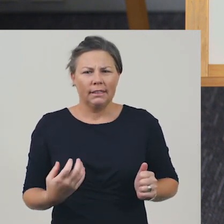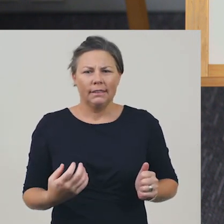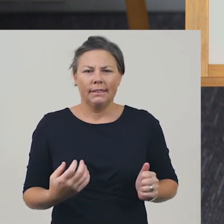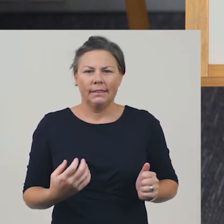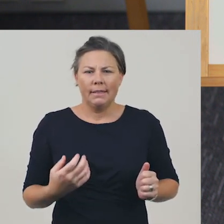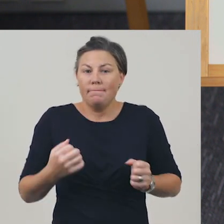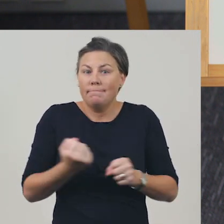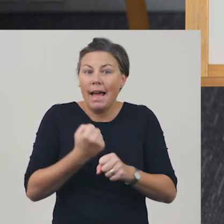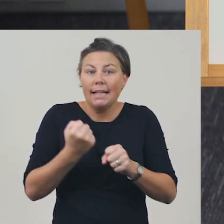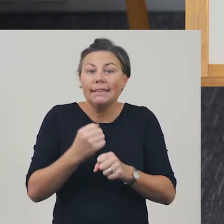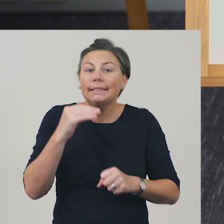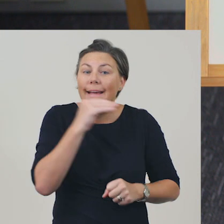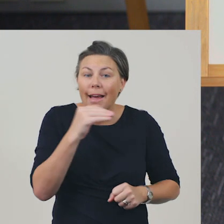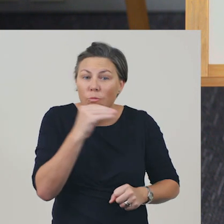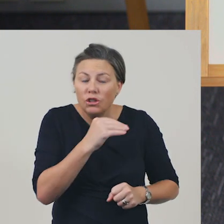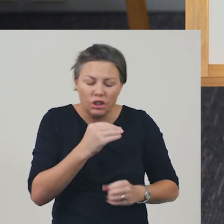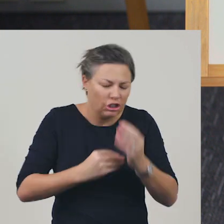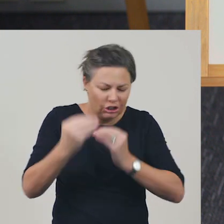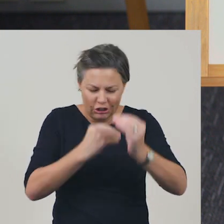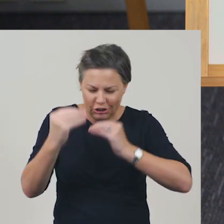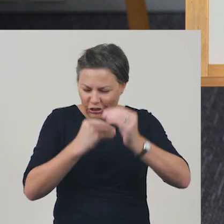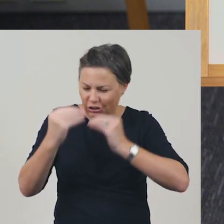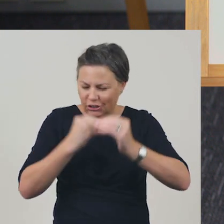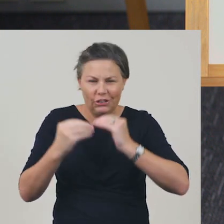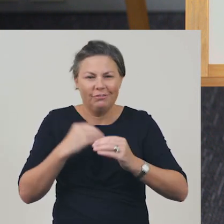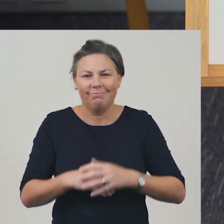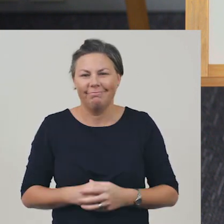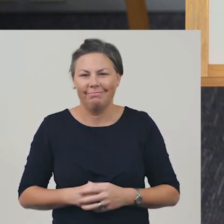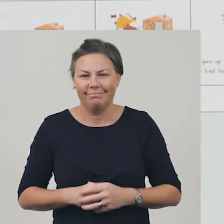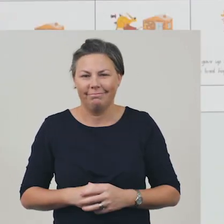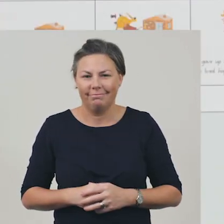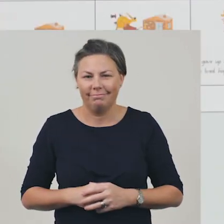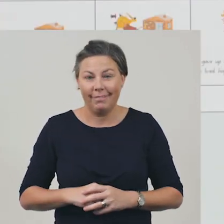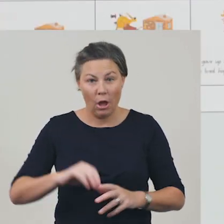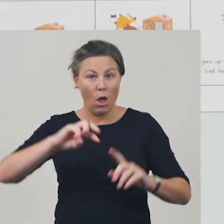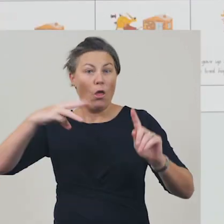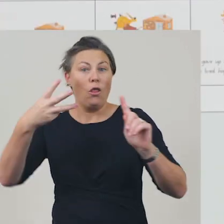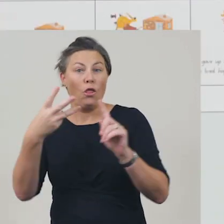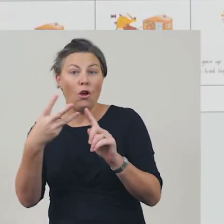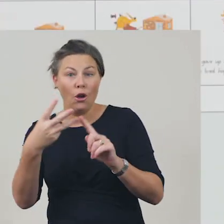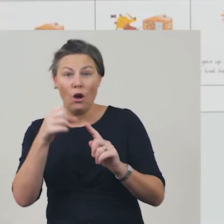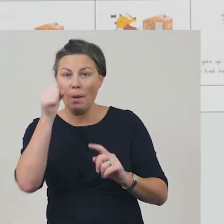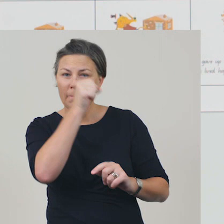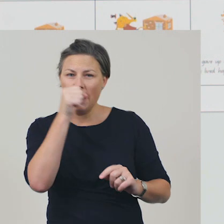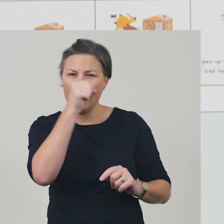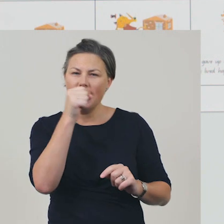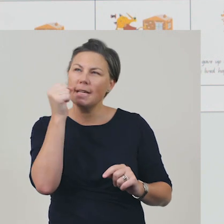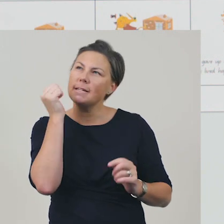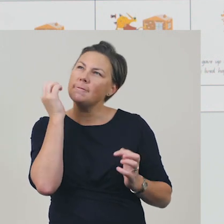He made himself a sandwich and ate it all up. The third little pig thought for a while.